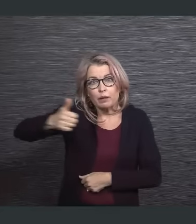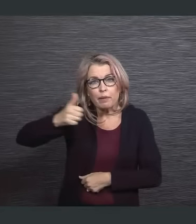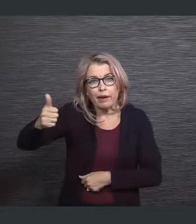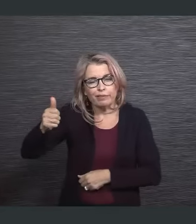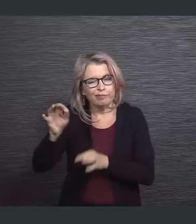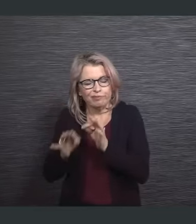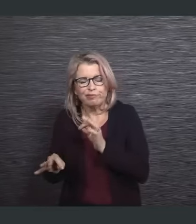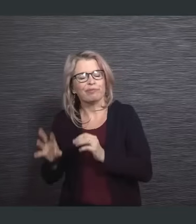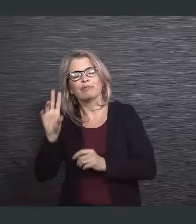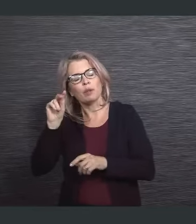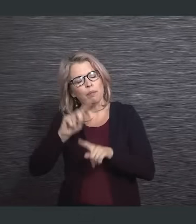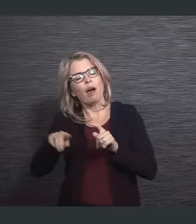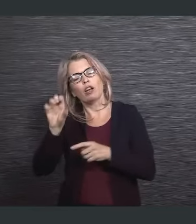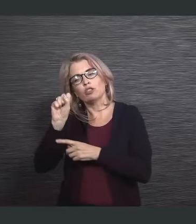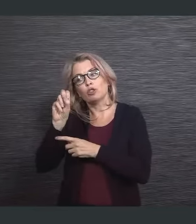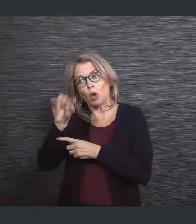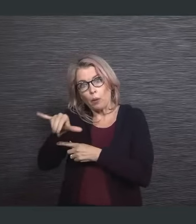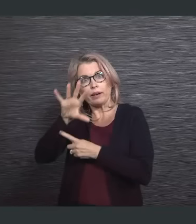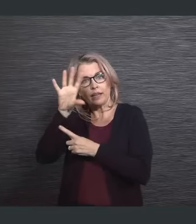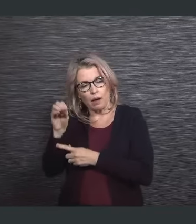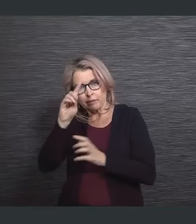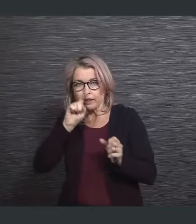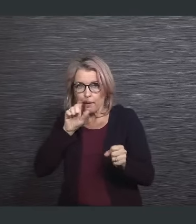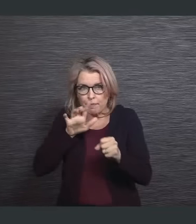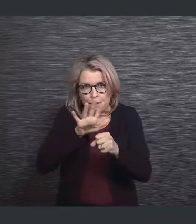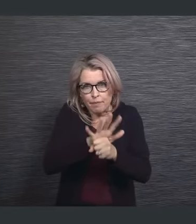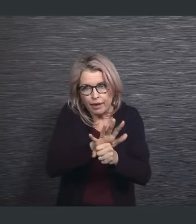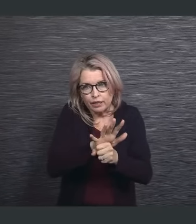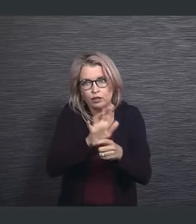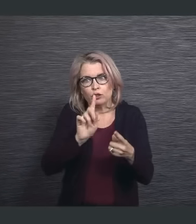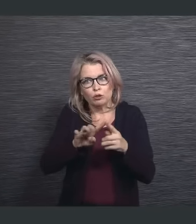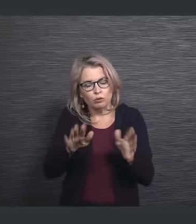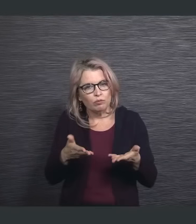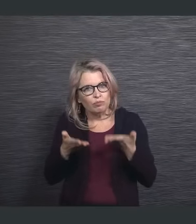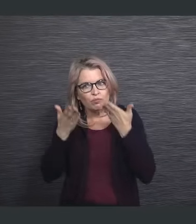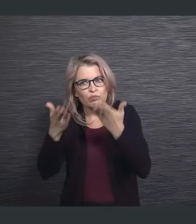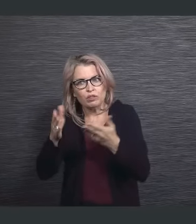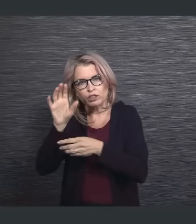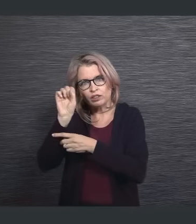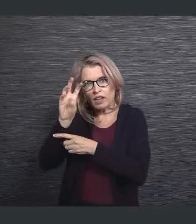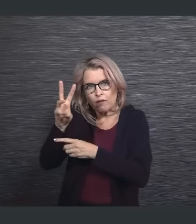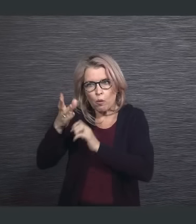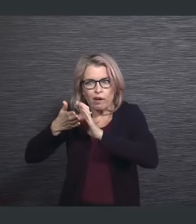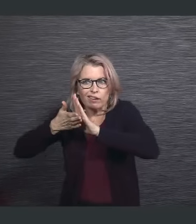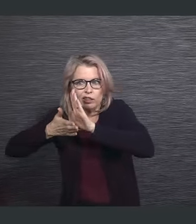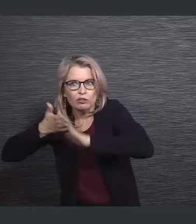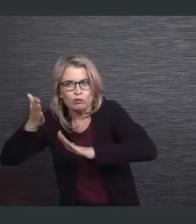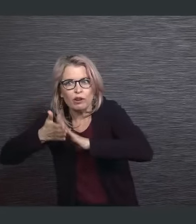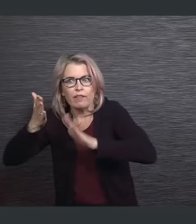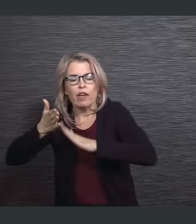Sony is committed to developing a software-driven mobility platform.